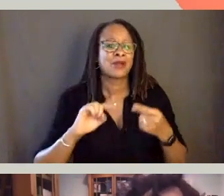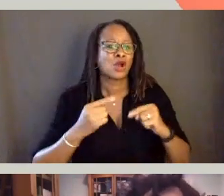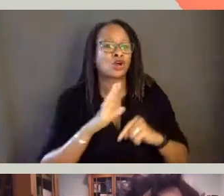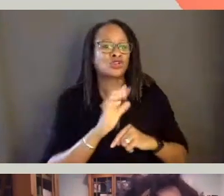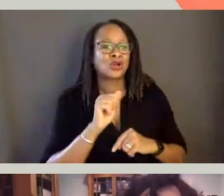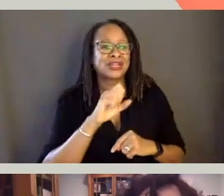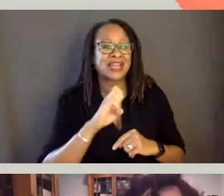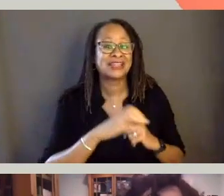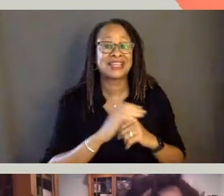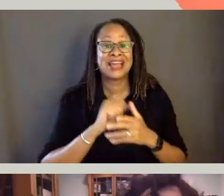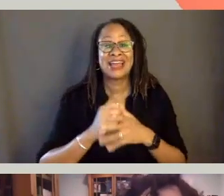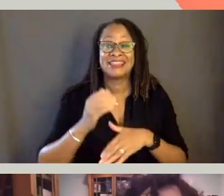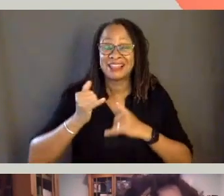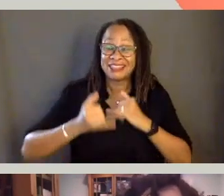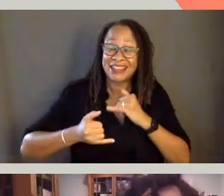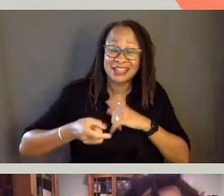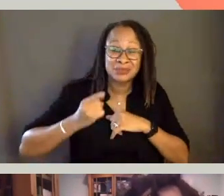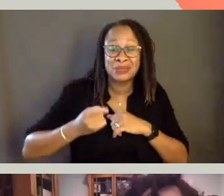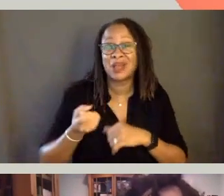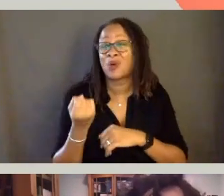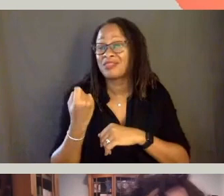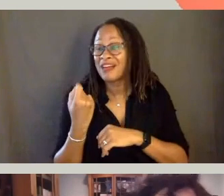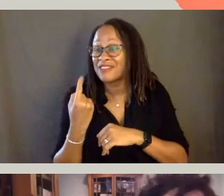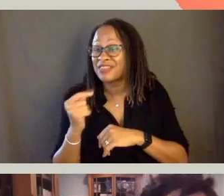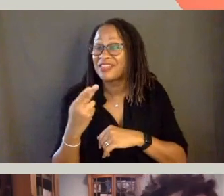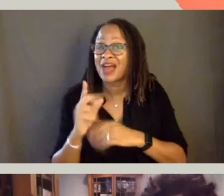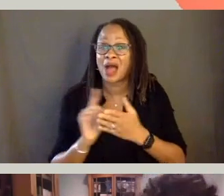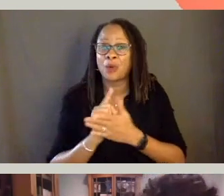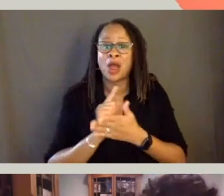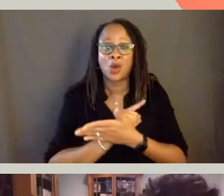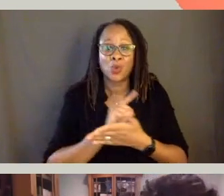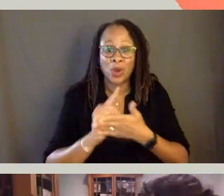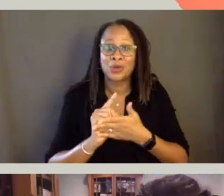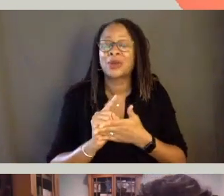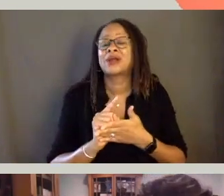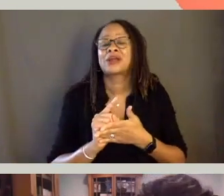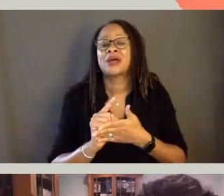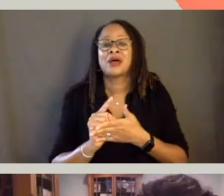So in the 11th hour, a week before, we're gonna have this community premier,